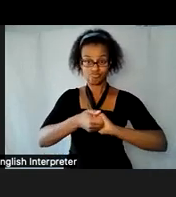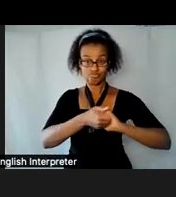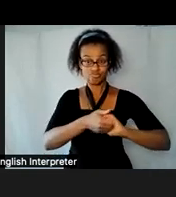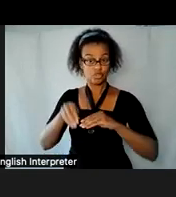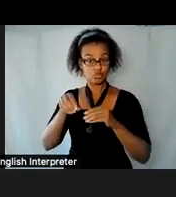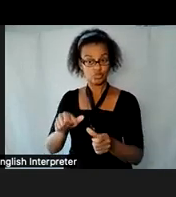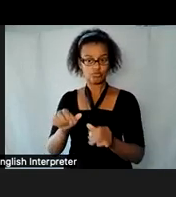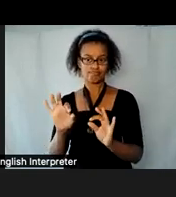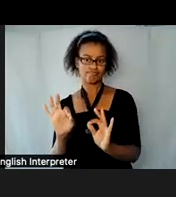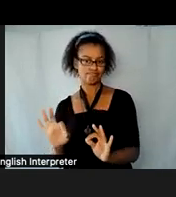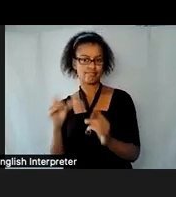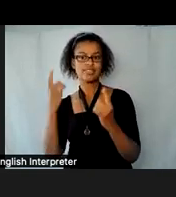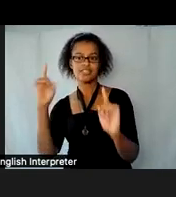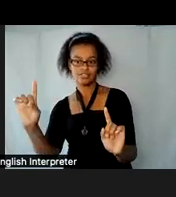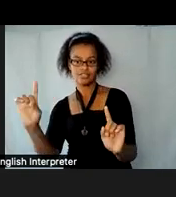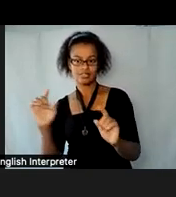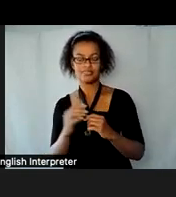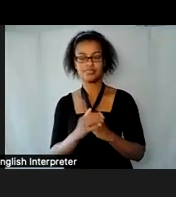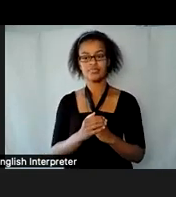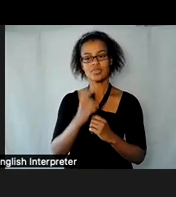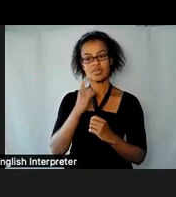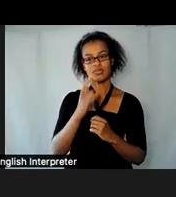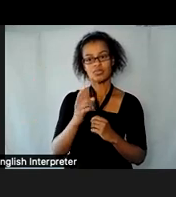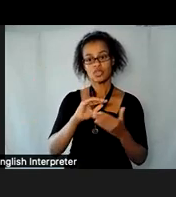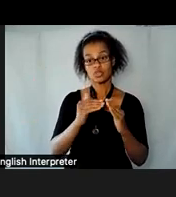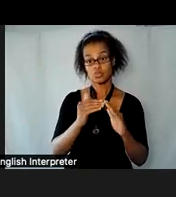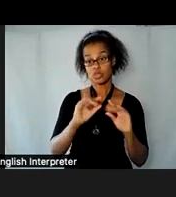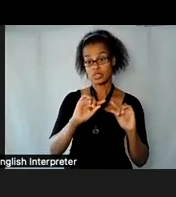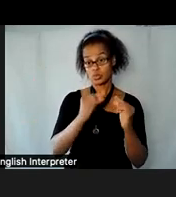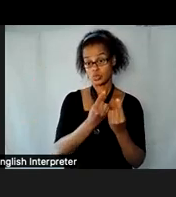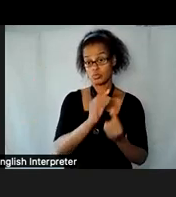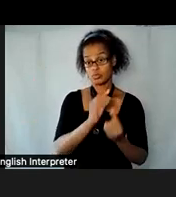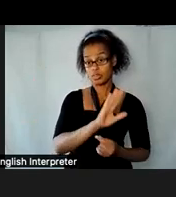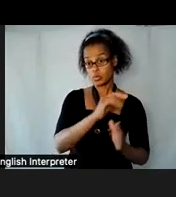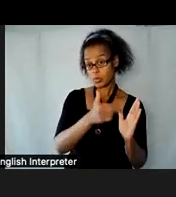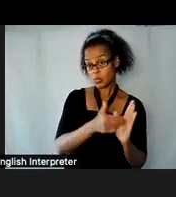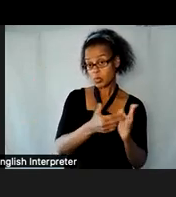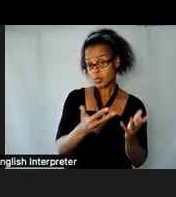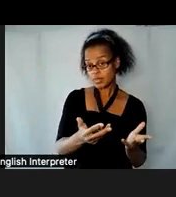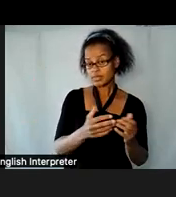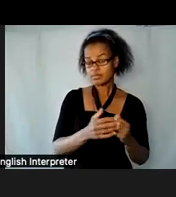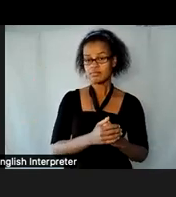Some of the roles that community groups play are, they can share content and background